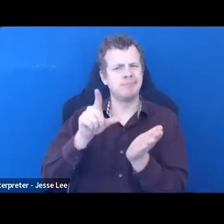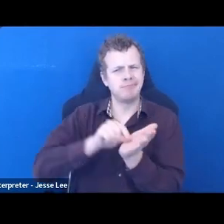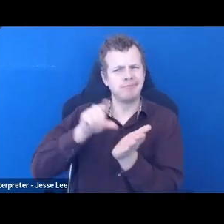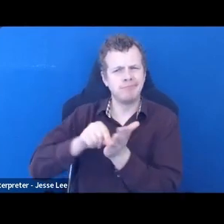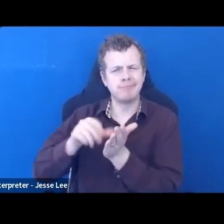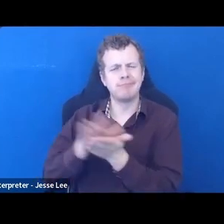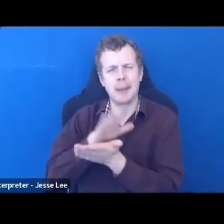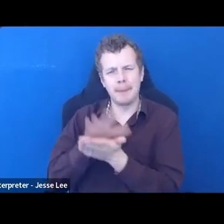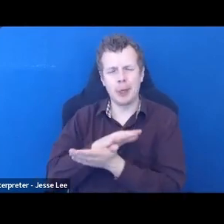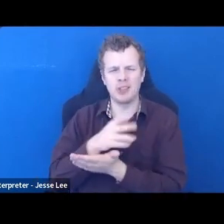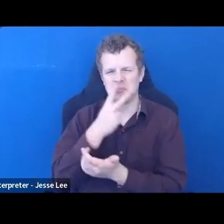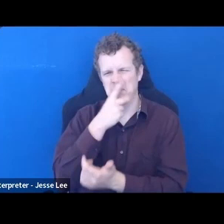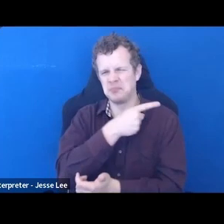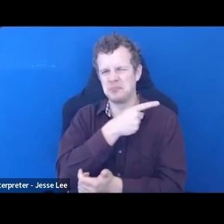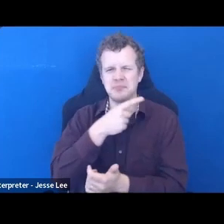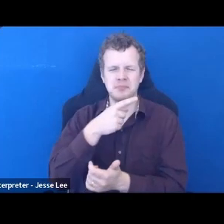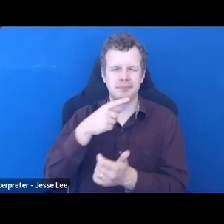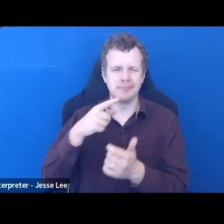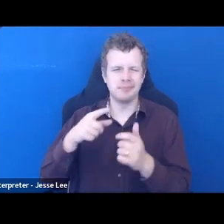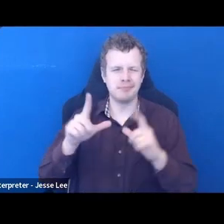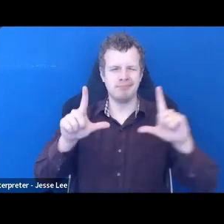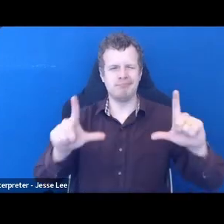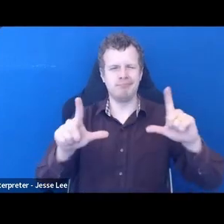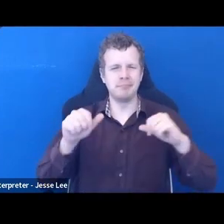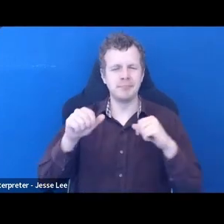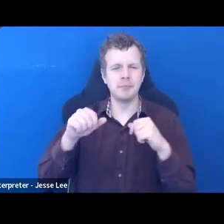for you to see that our - have been published